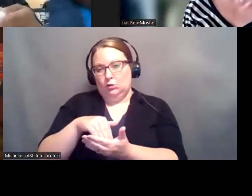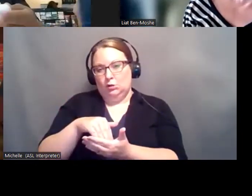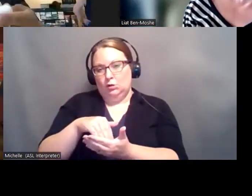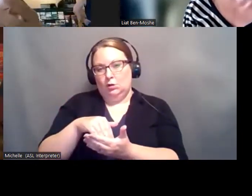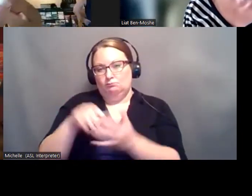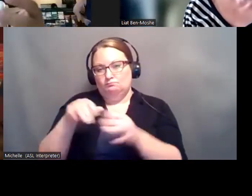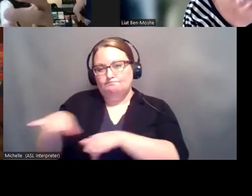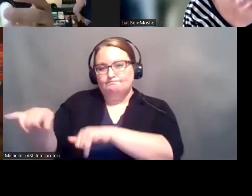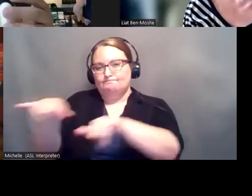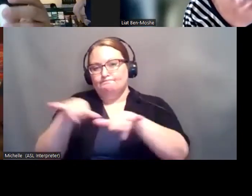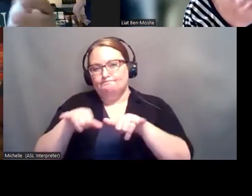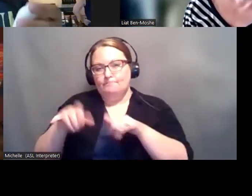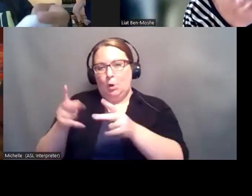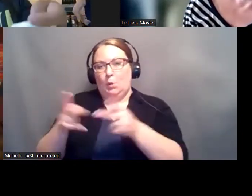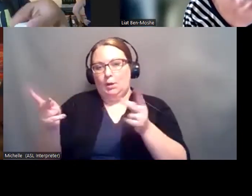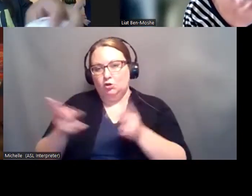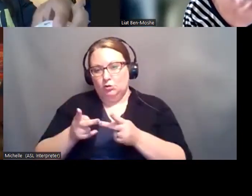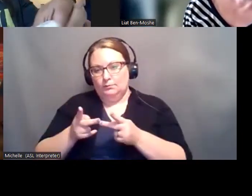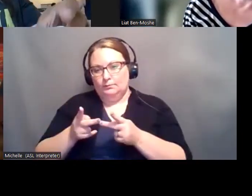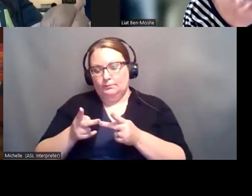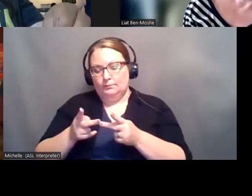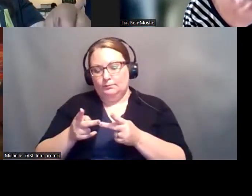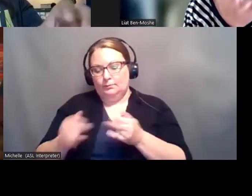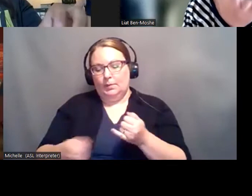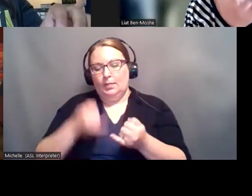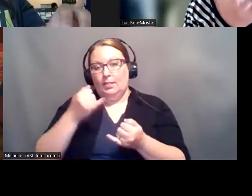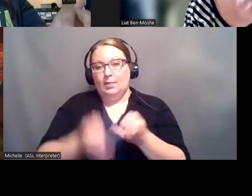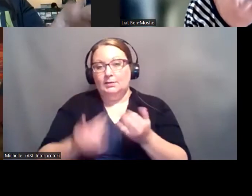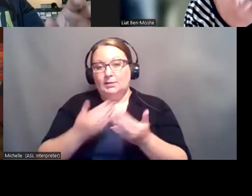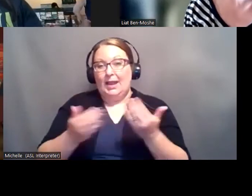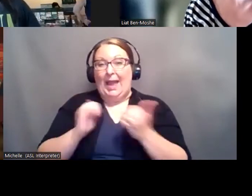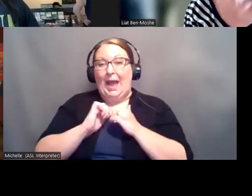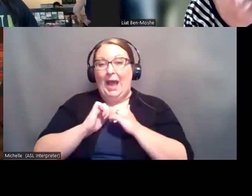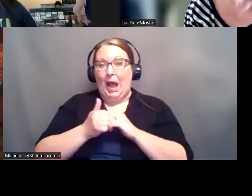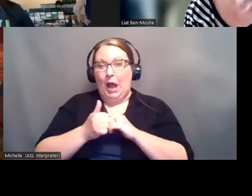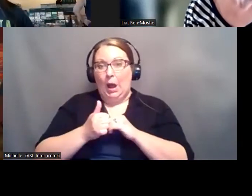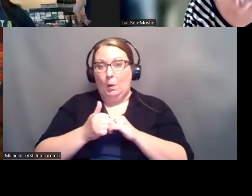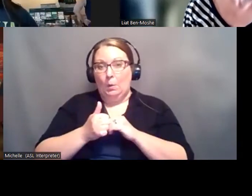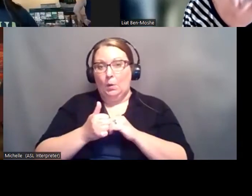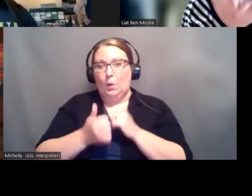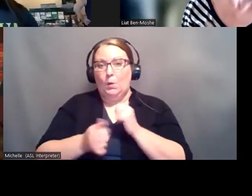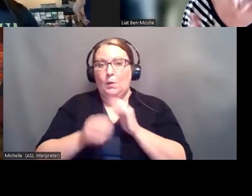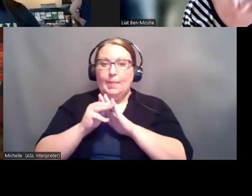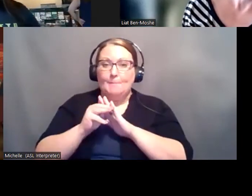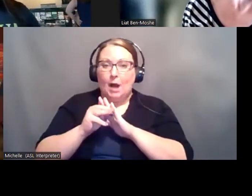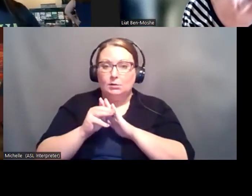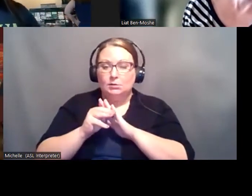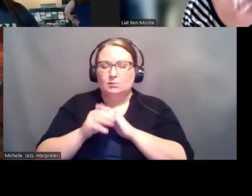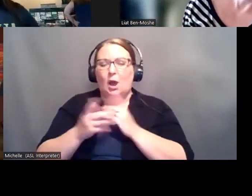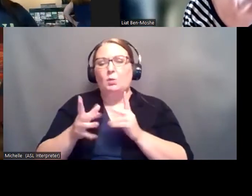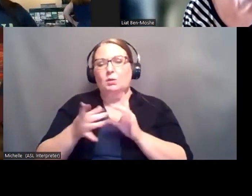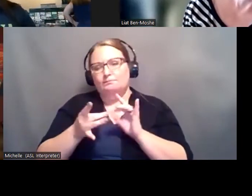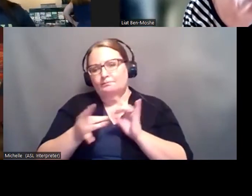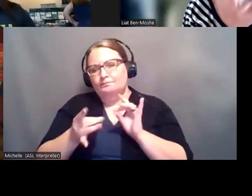And the last thing is the how in terms of models. So I already said that we were